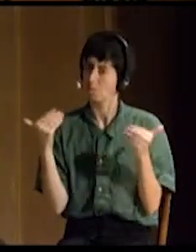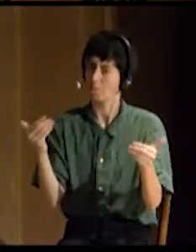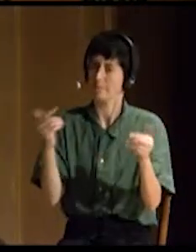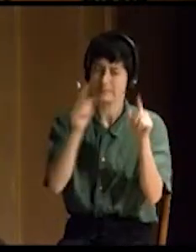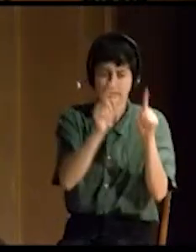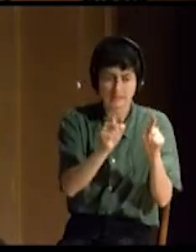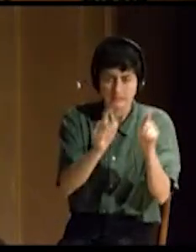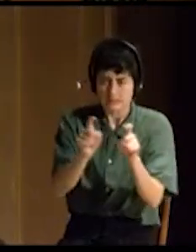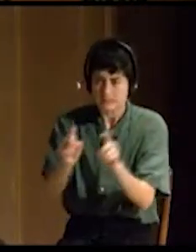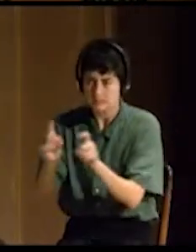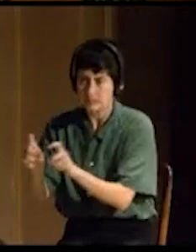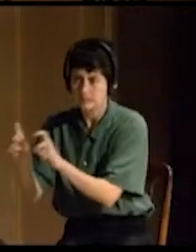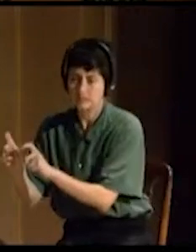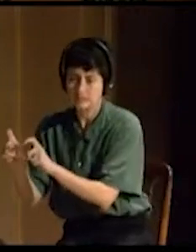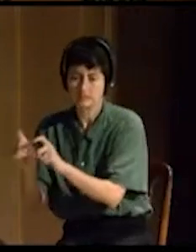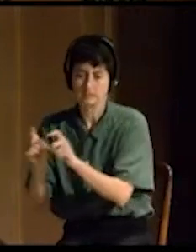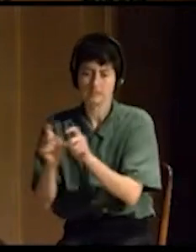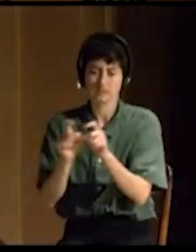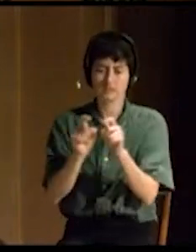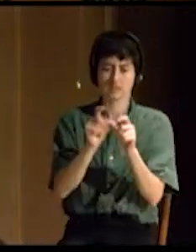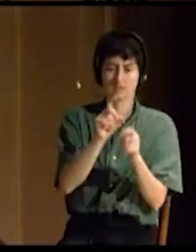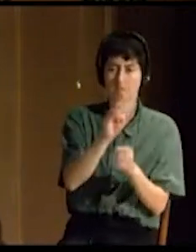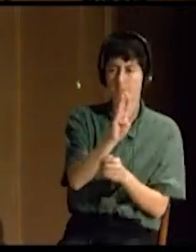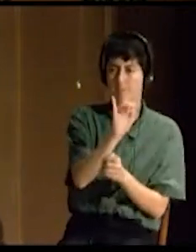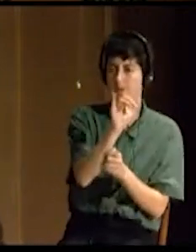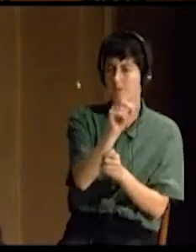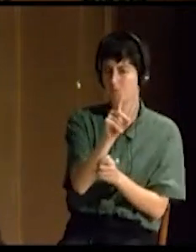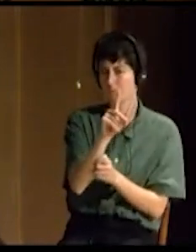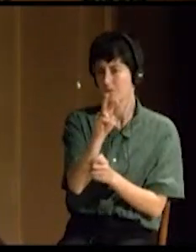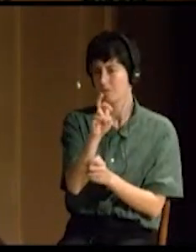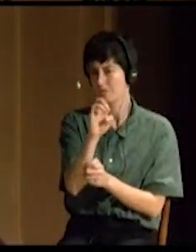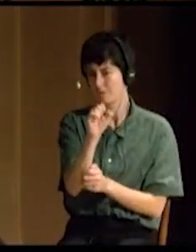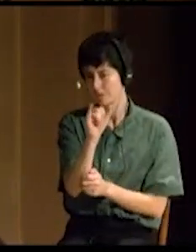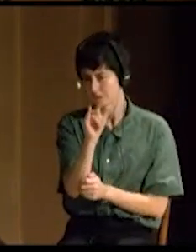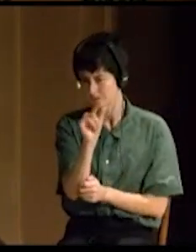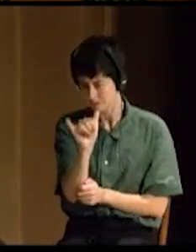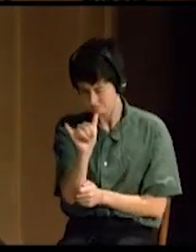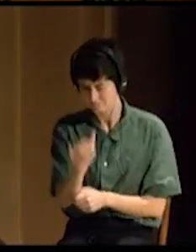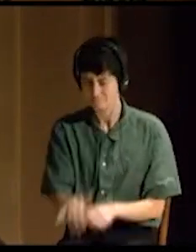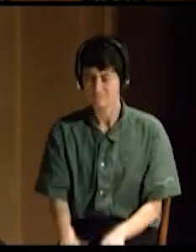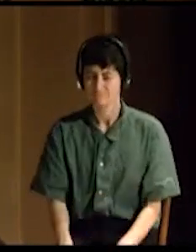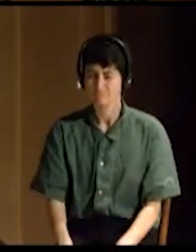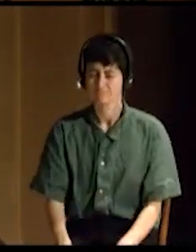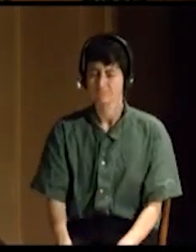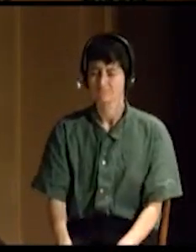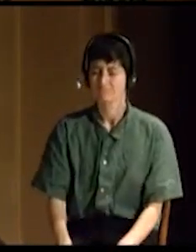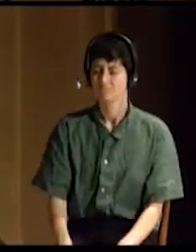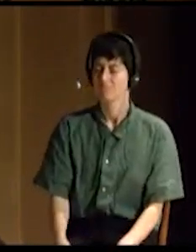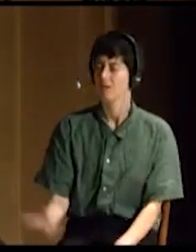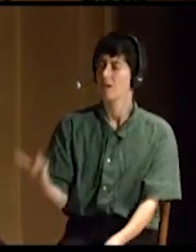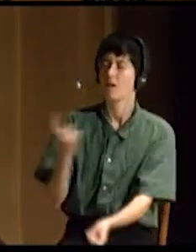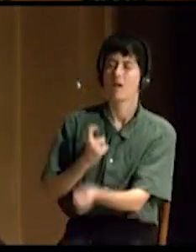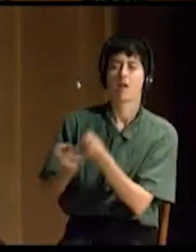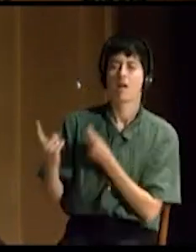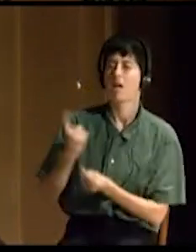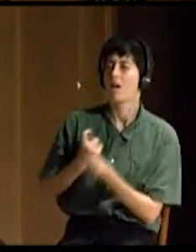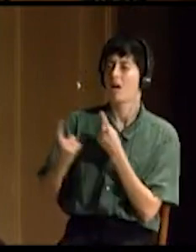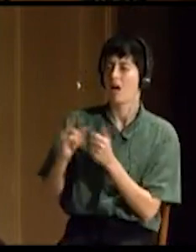People always ask me how do I study the genetic of lichens because there's just so many things going on there.